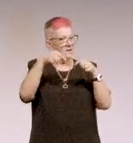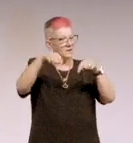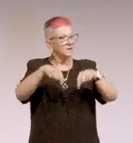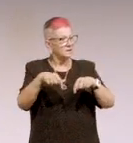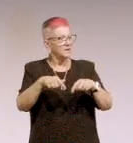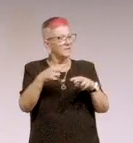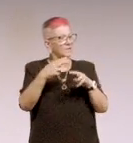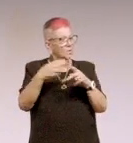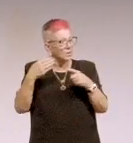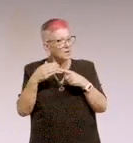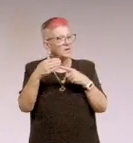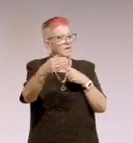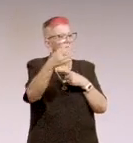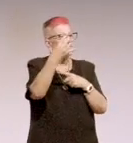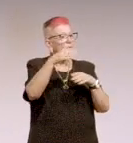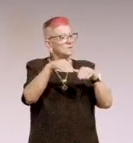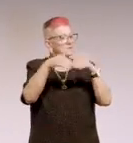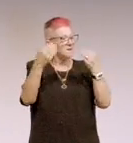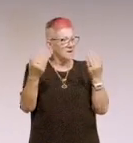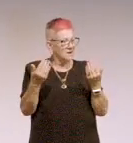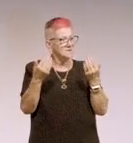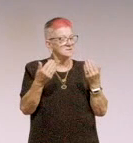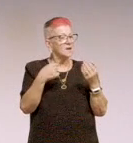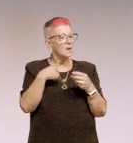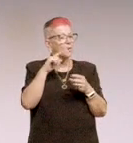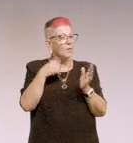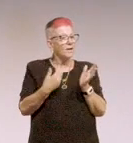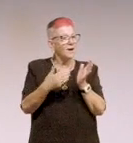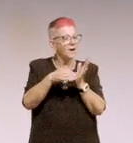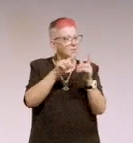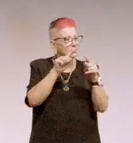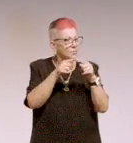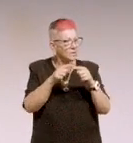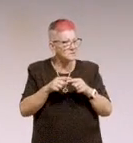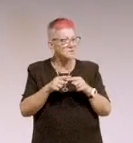four days. I will at some point, and we will get some more knowledge around